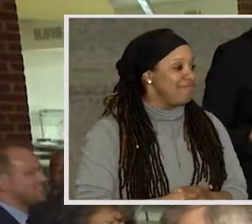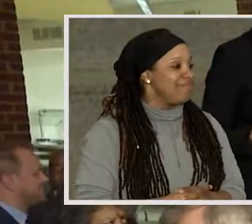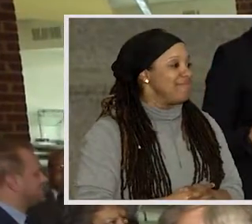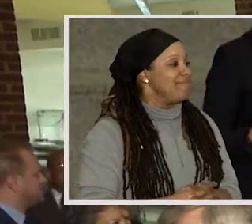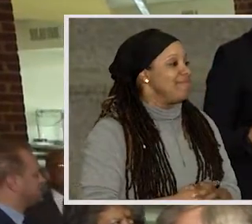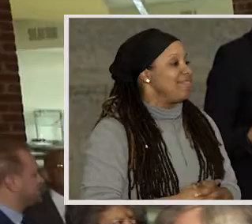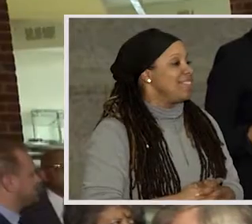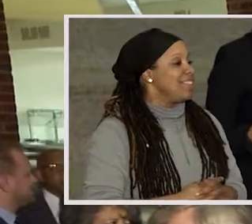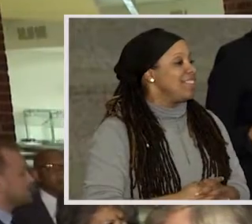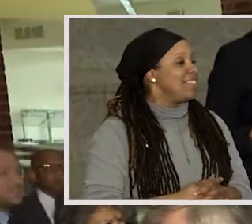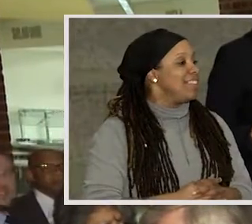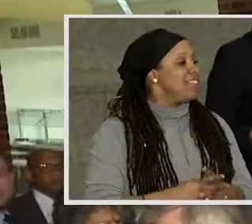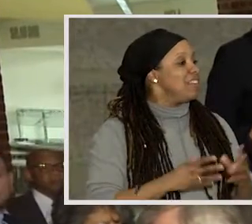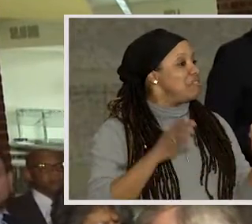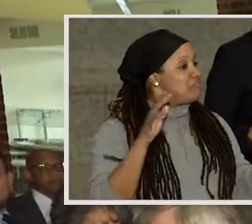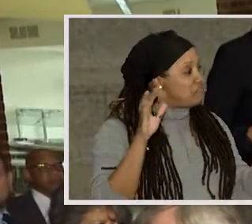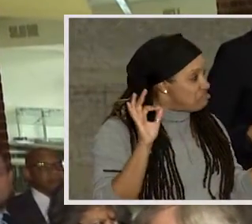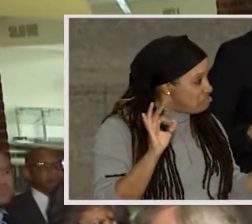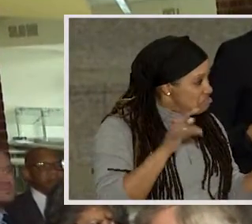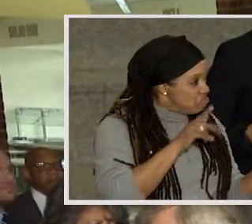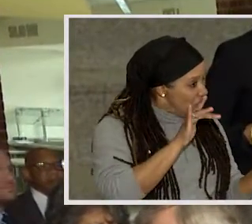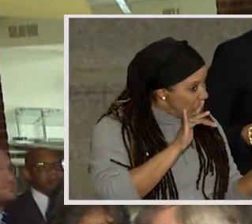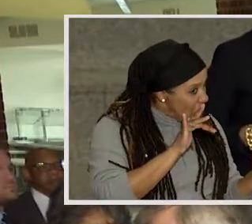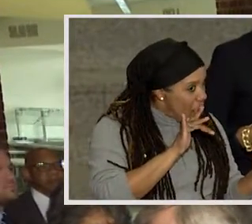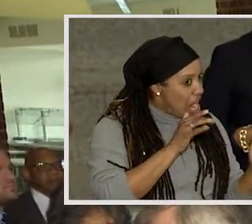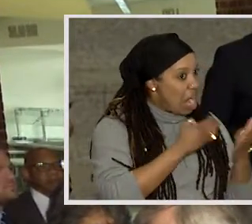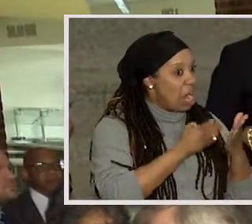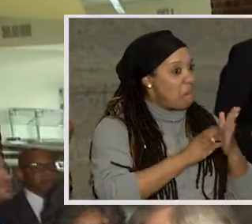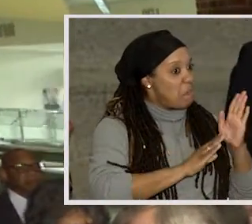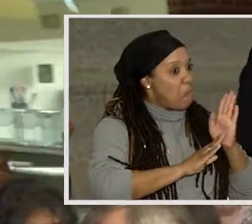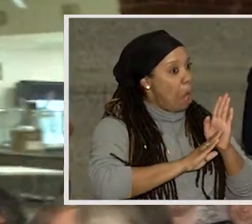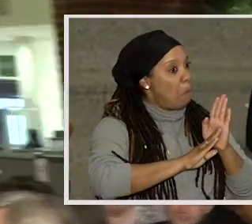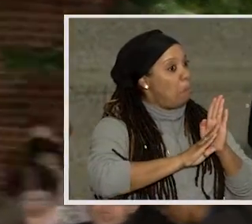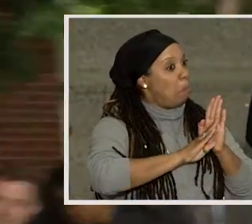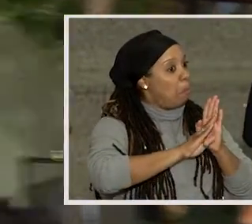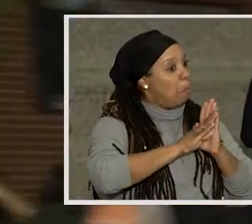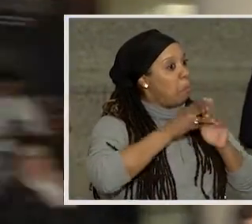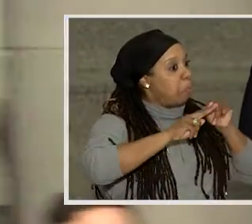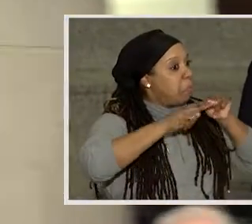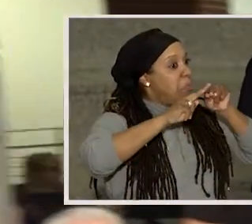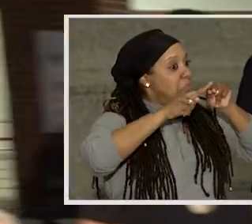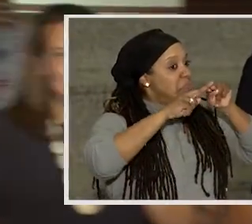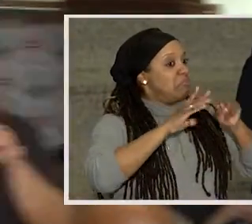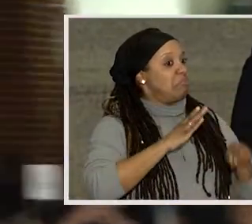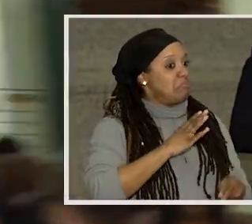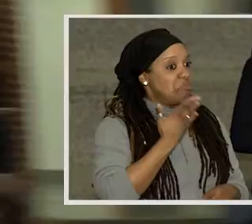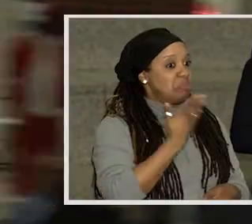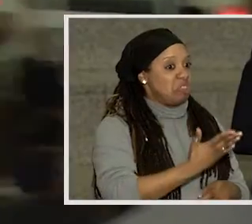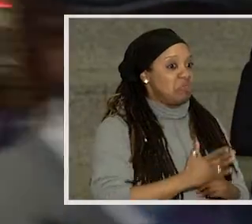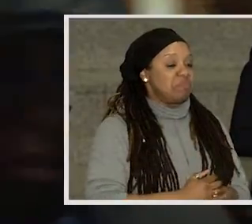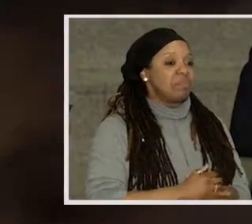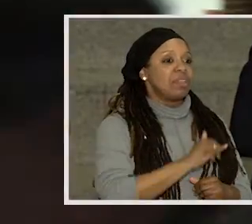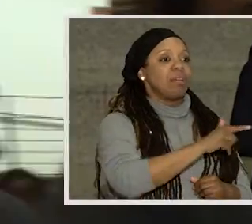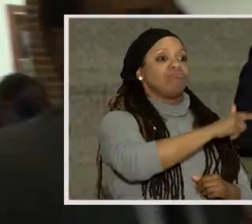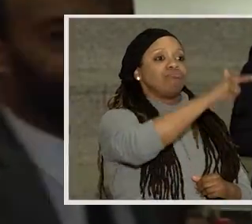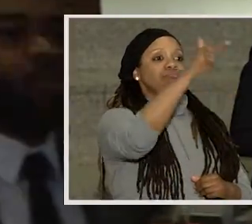SO WE SAID NEXT WE WOULD GO OVER TO TABLE 10. SO TABLE 10 OVER HERE ON THE RIGHT SIDE AS I FACE. JOHN, WE'VE GOT TO GO TO 9